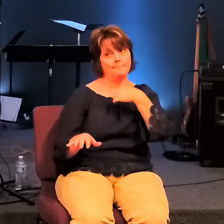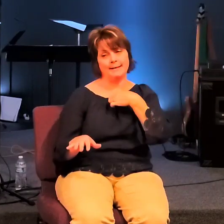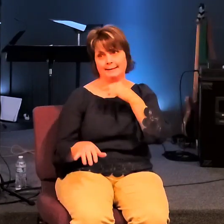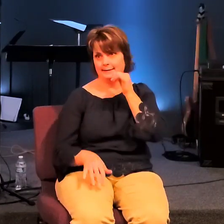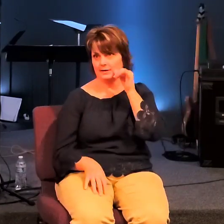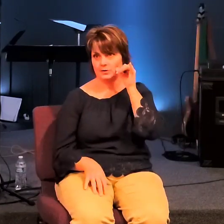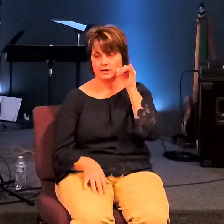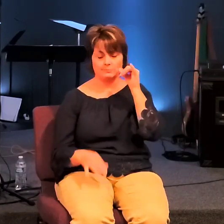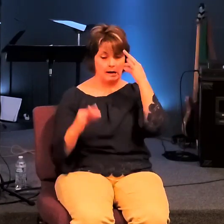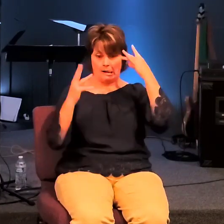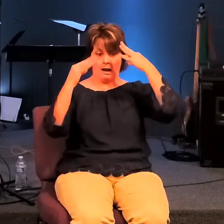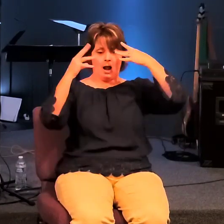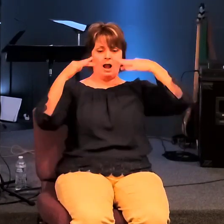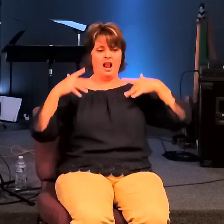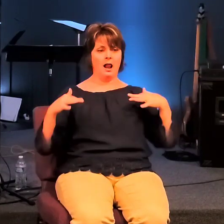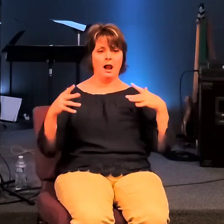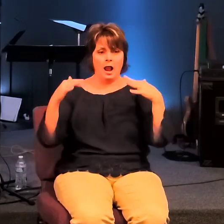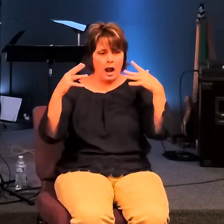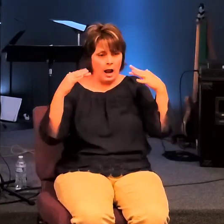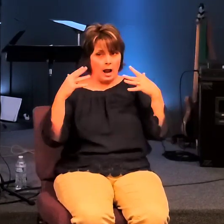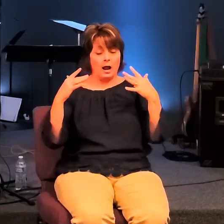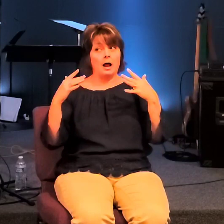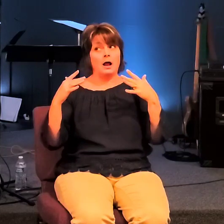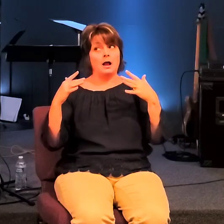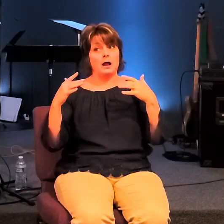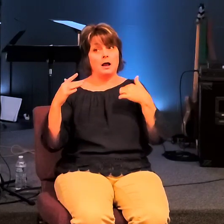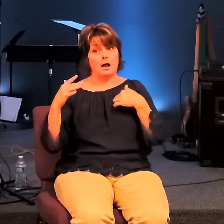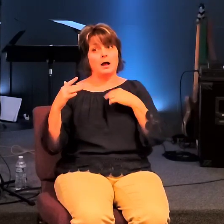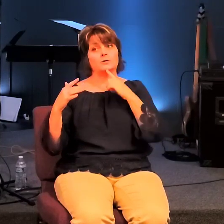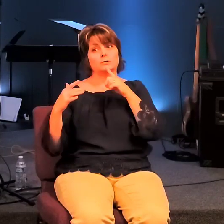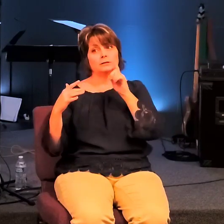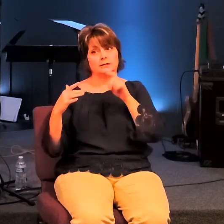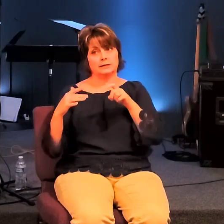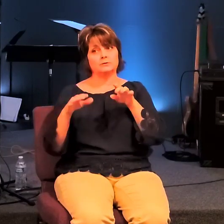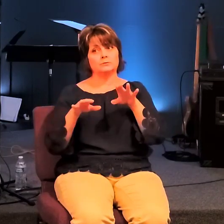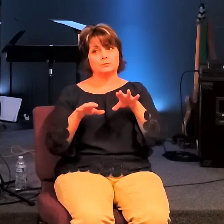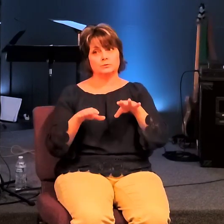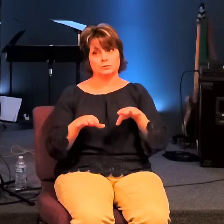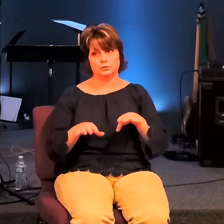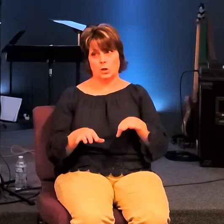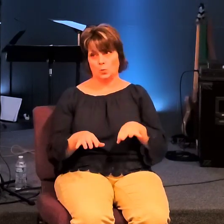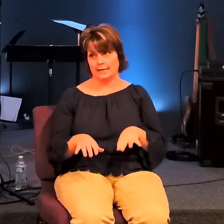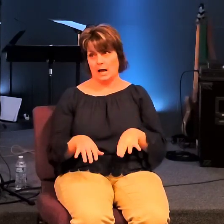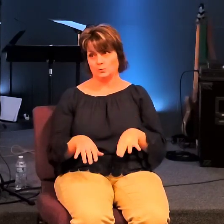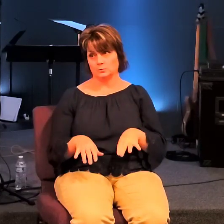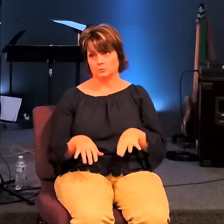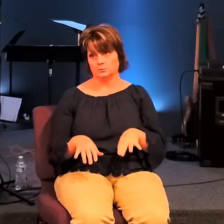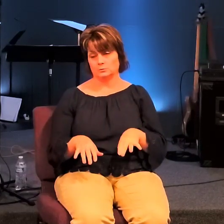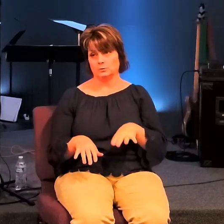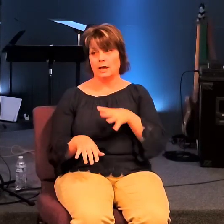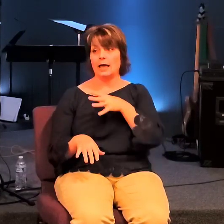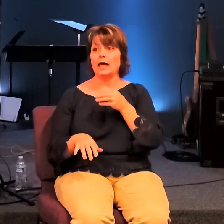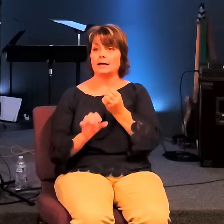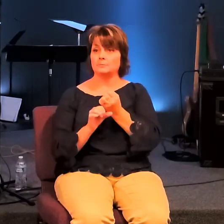of all this I’ve got to do I really need to slow down and make sure that I hear God's